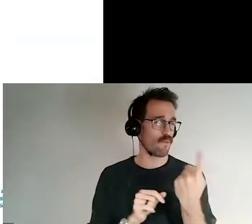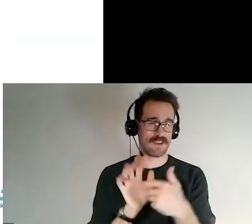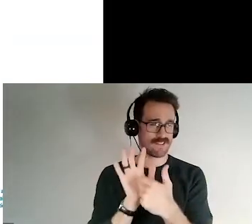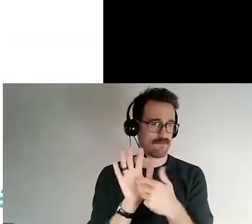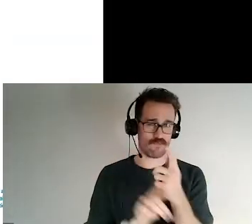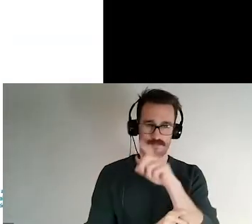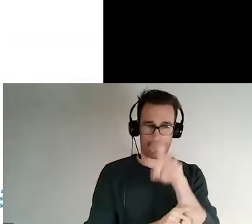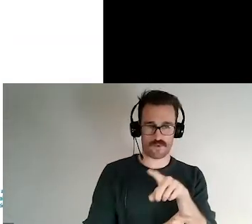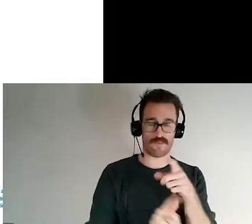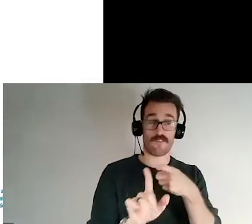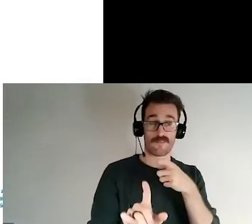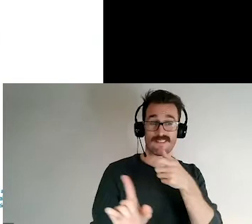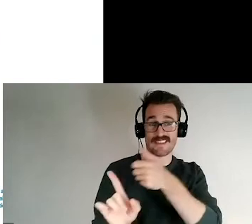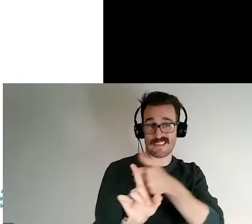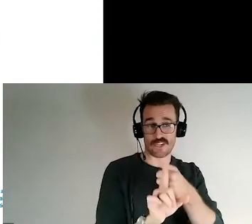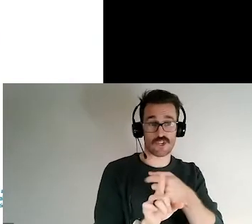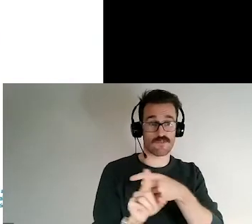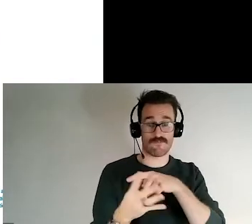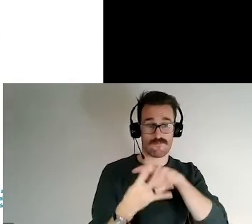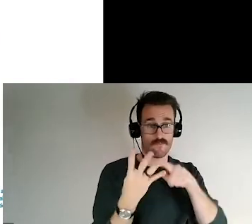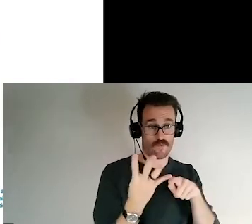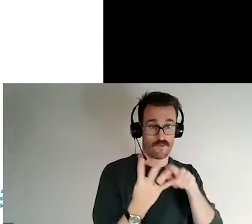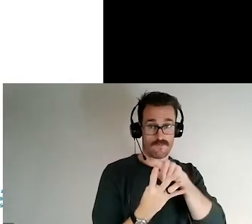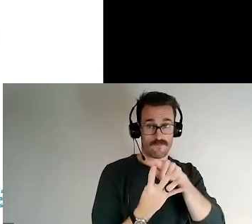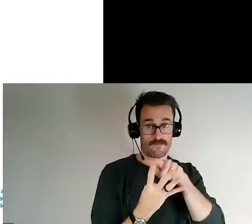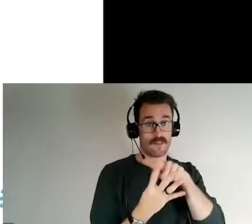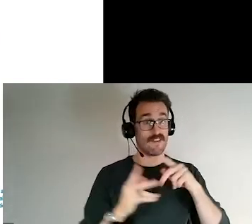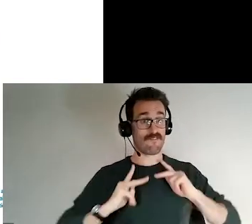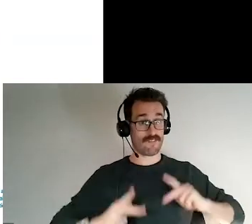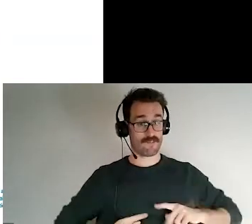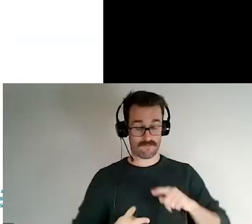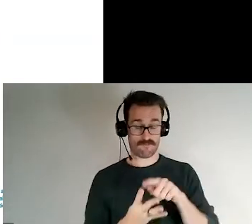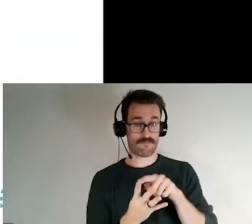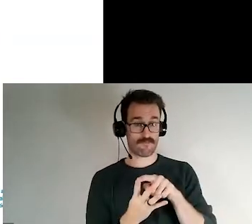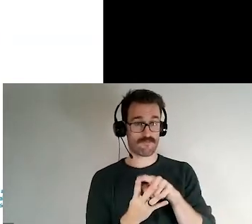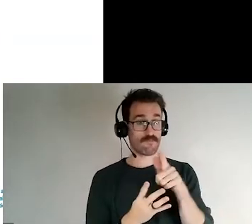from each of the four domains. So for the physical domains, is moving around or working in awkward